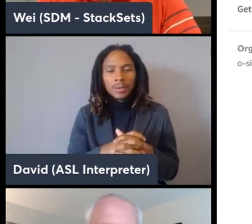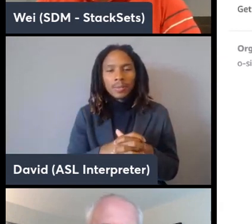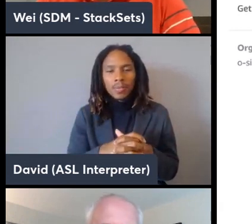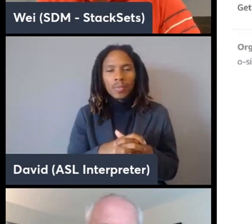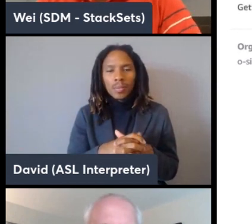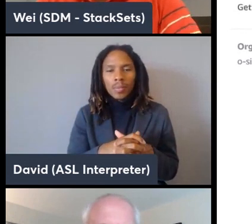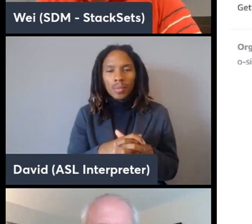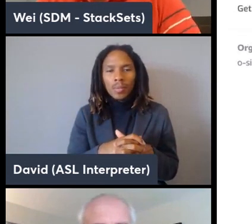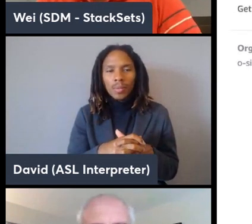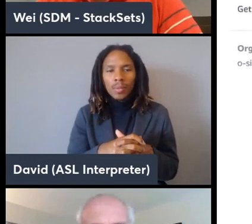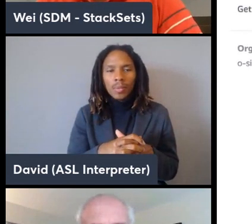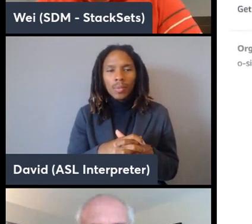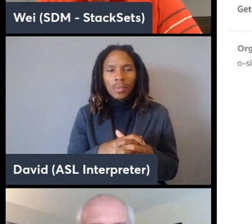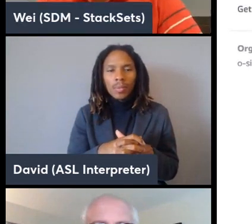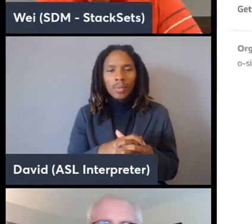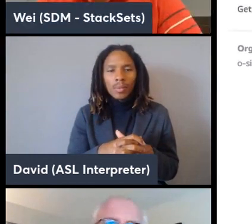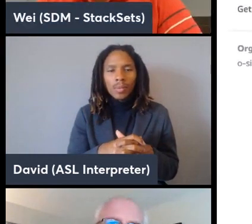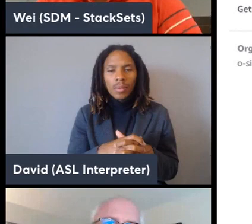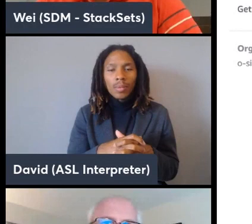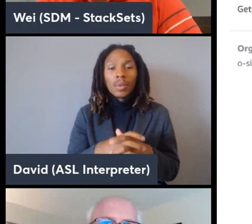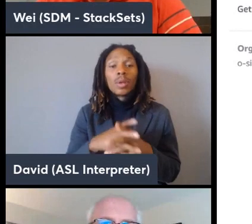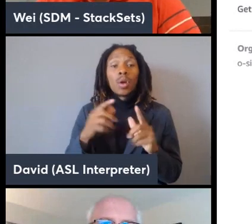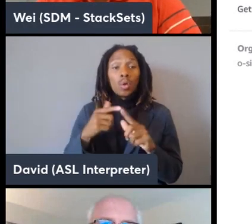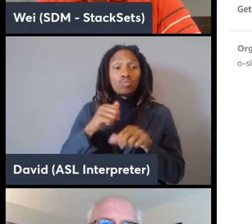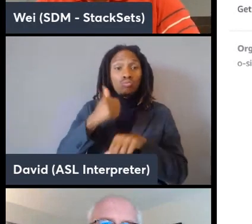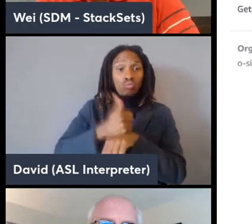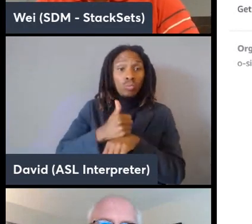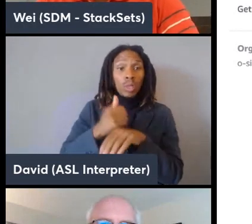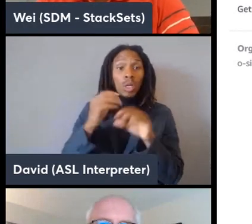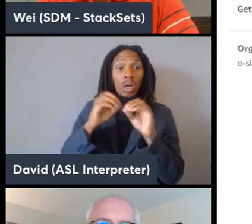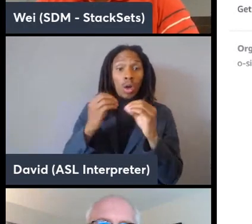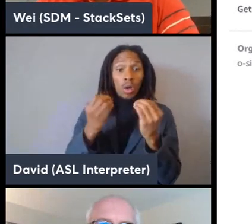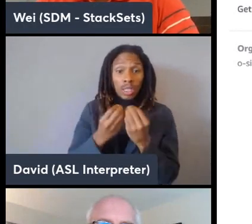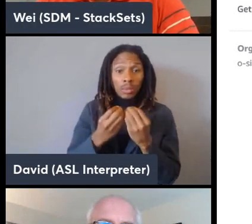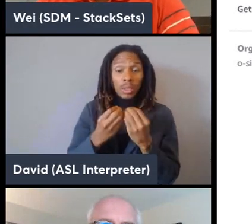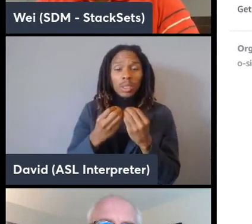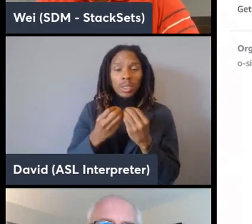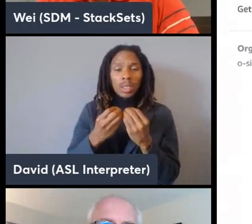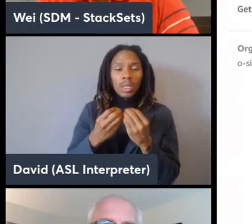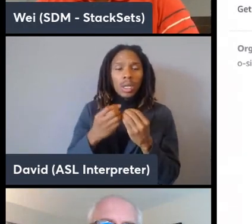So once you have this organization set ready, you can go back to StackSets.